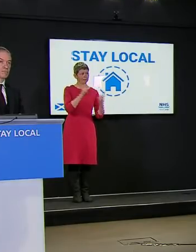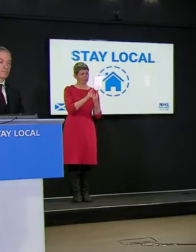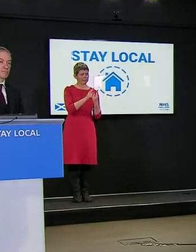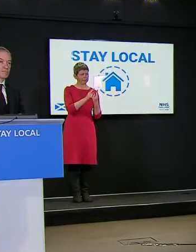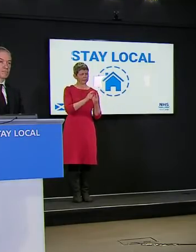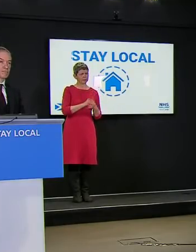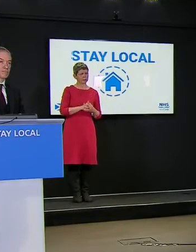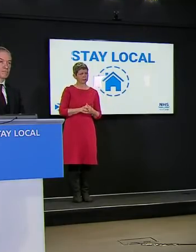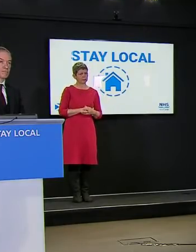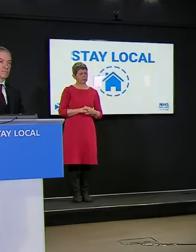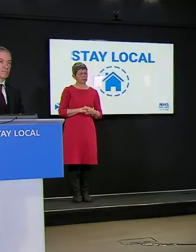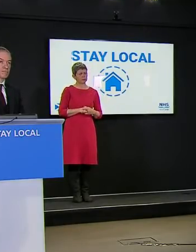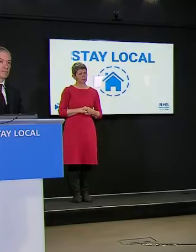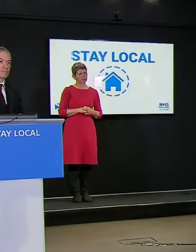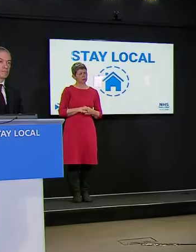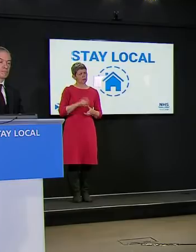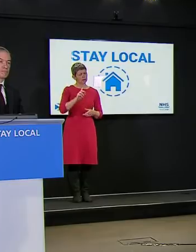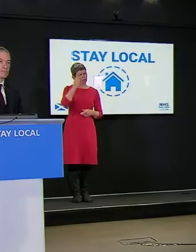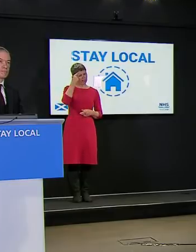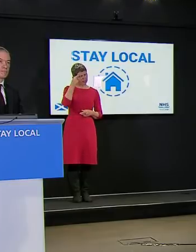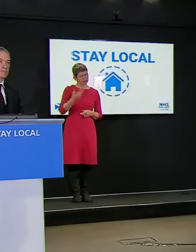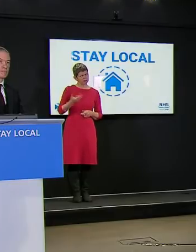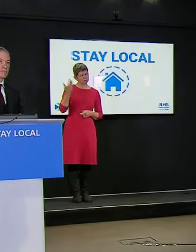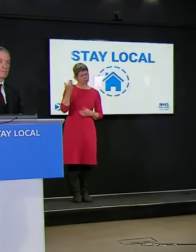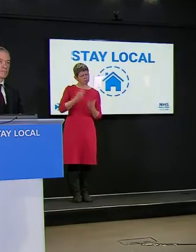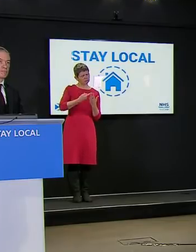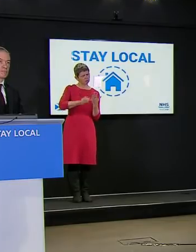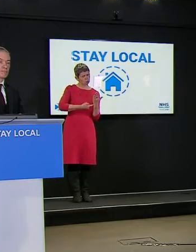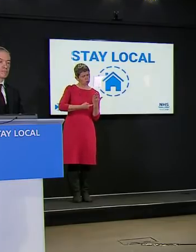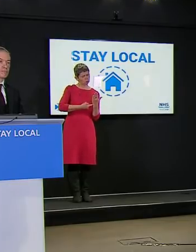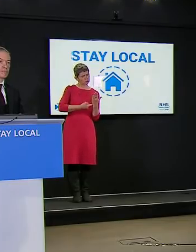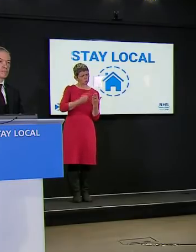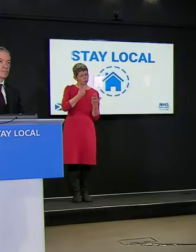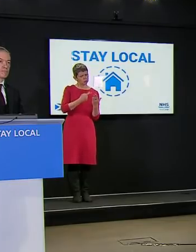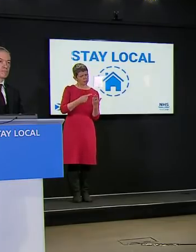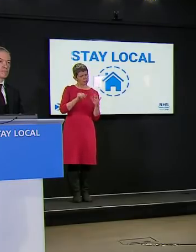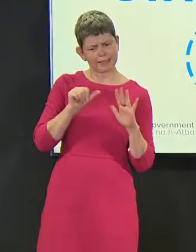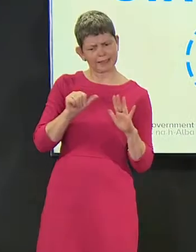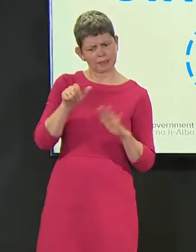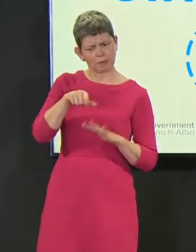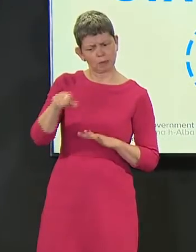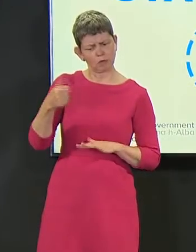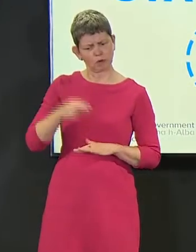would have been the next step and what's behind that change what's behind that change is just